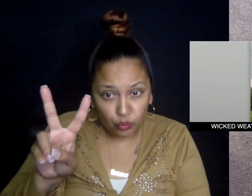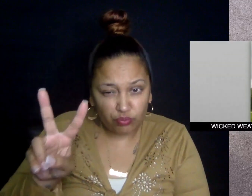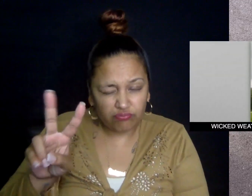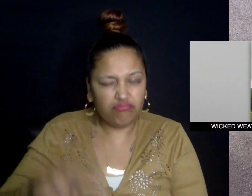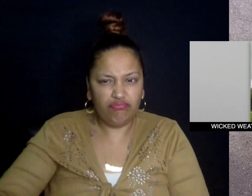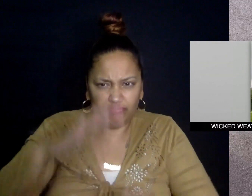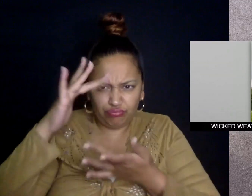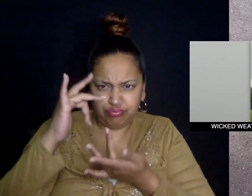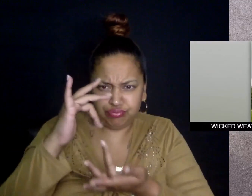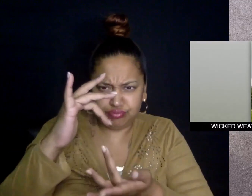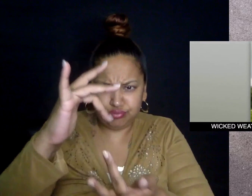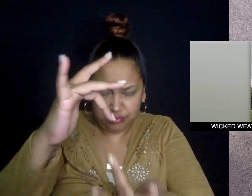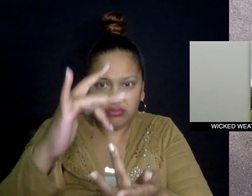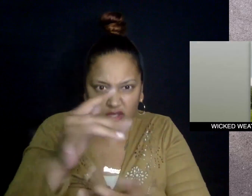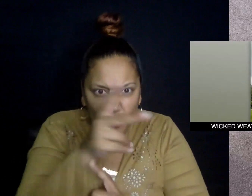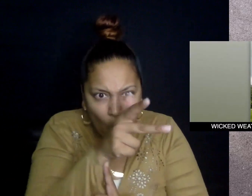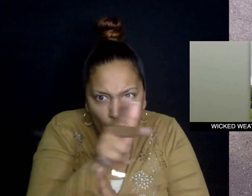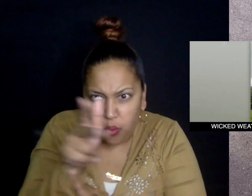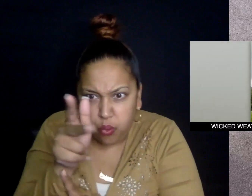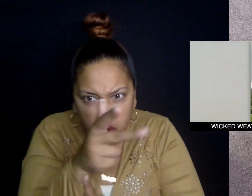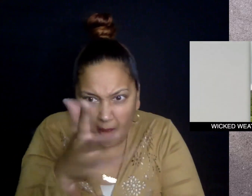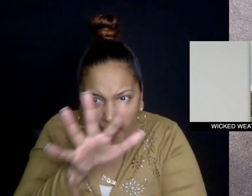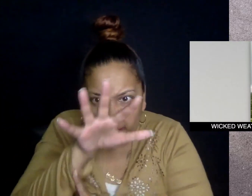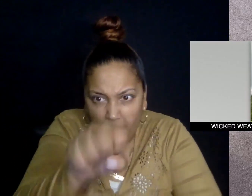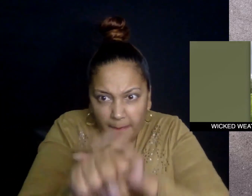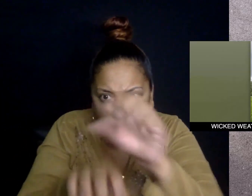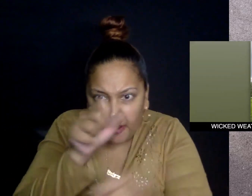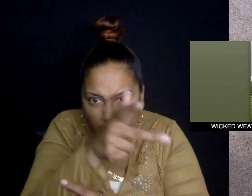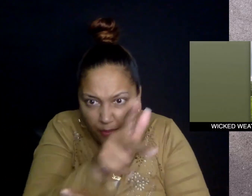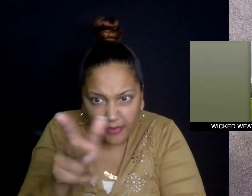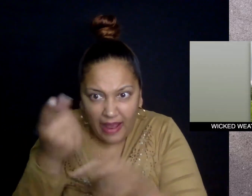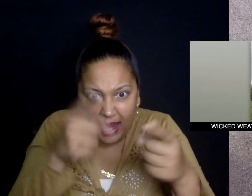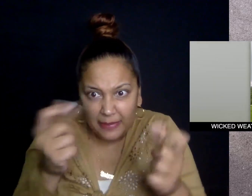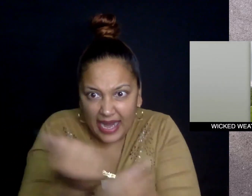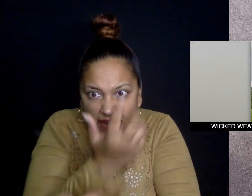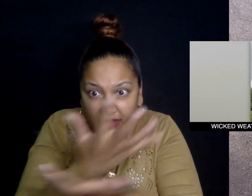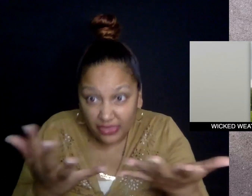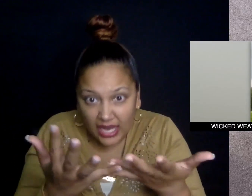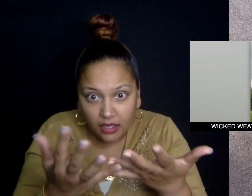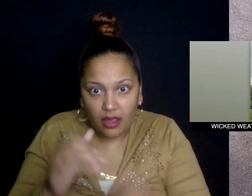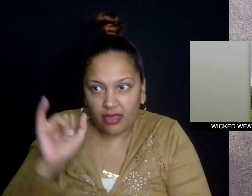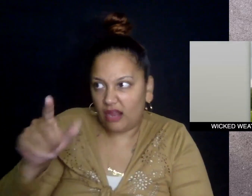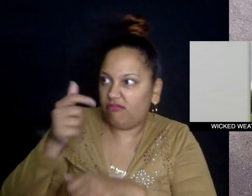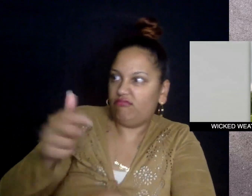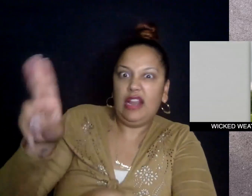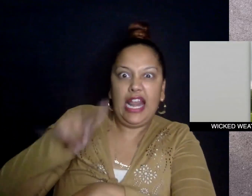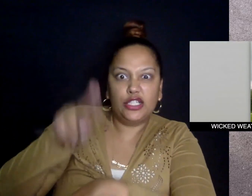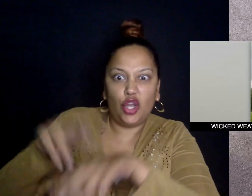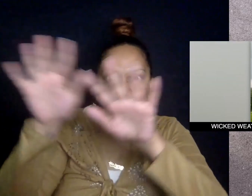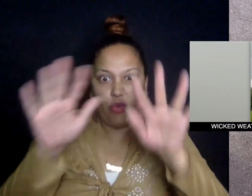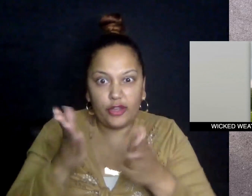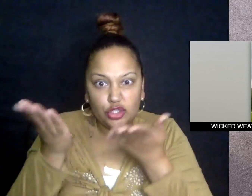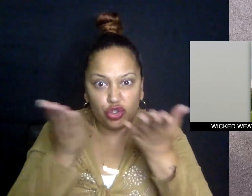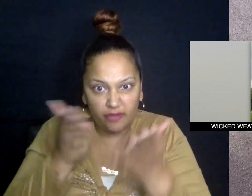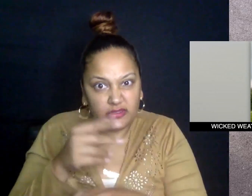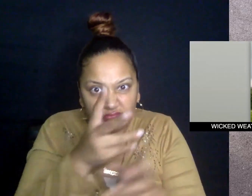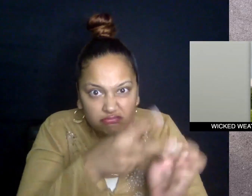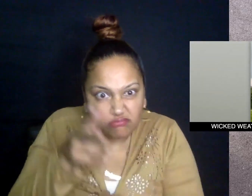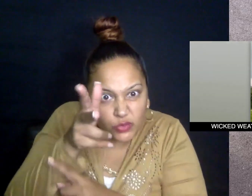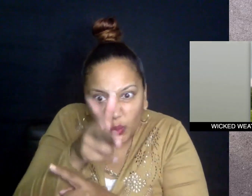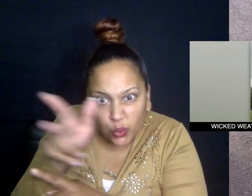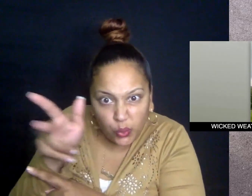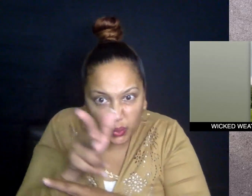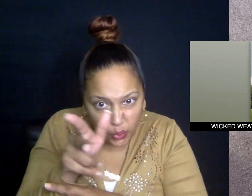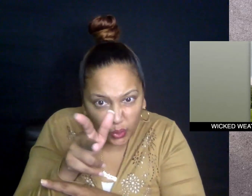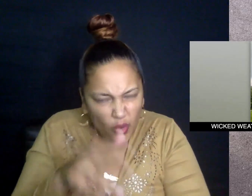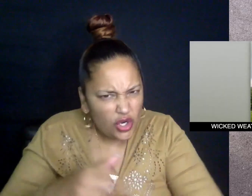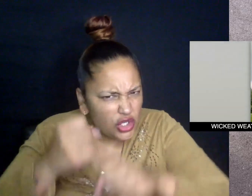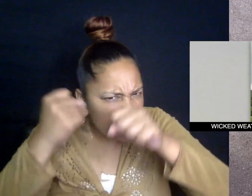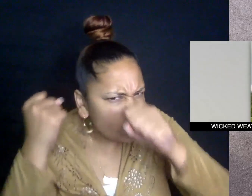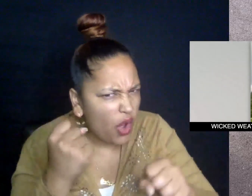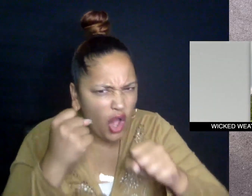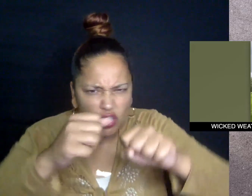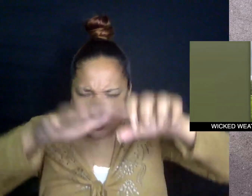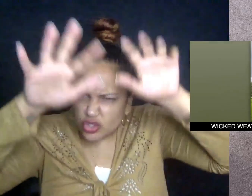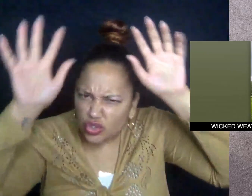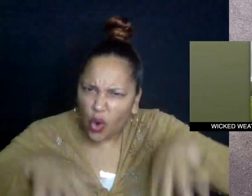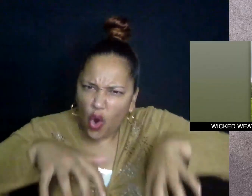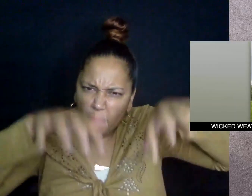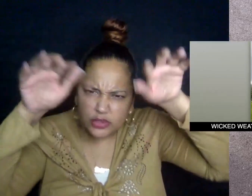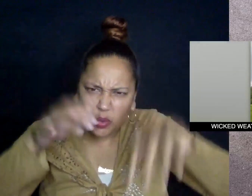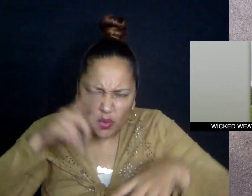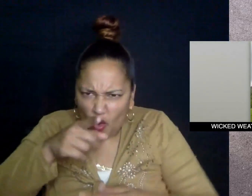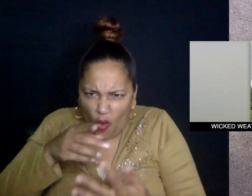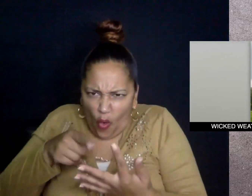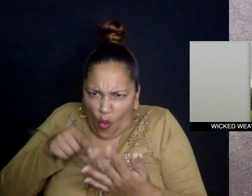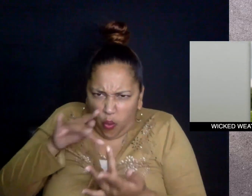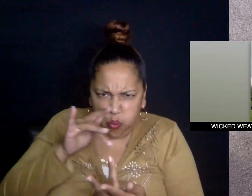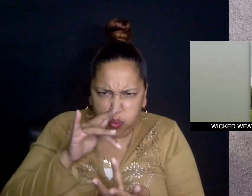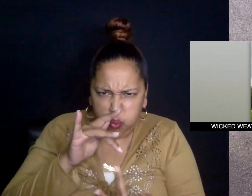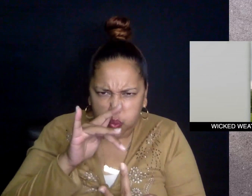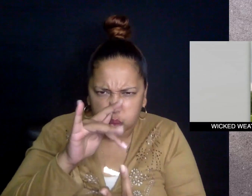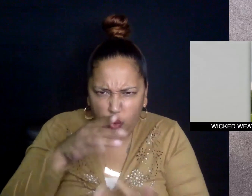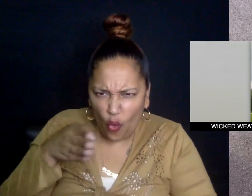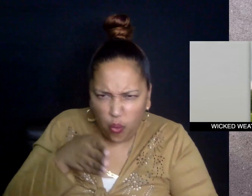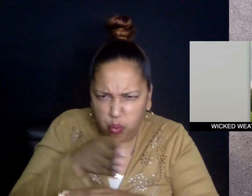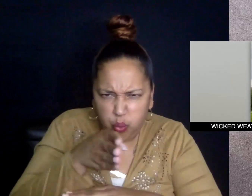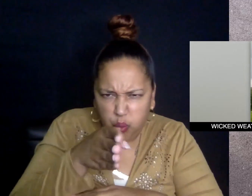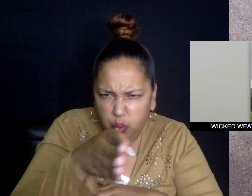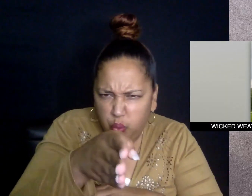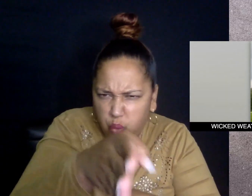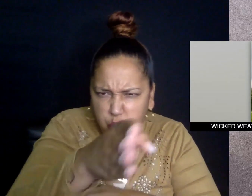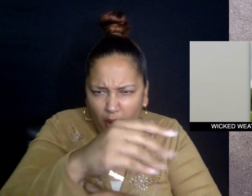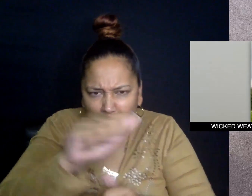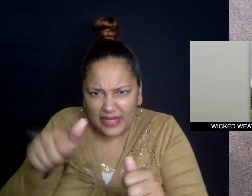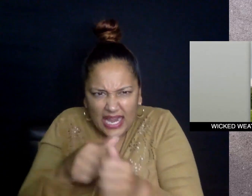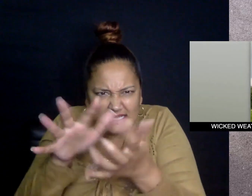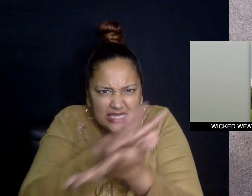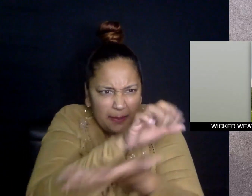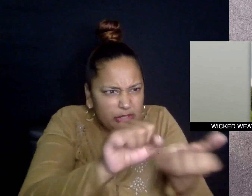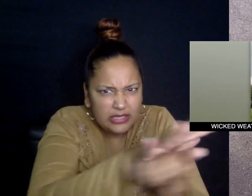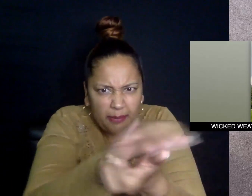an EF2 tornado was caught on camera according to the National Weather Service the strong